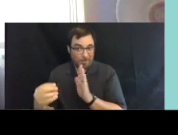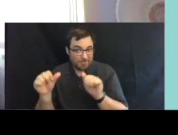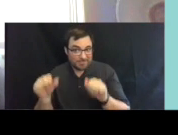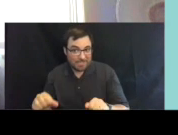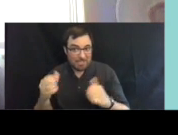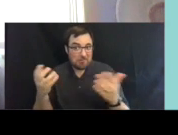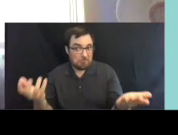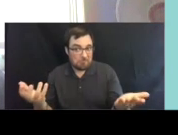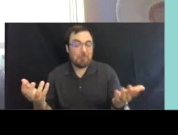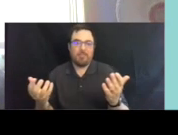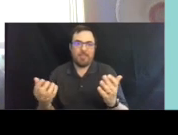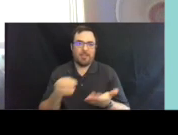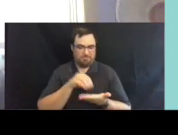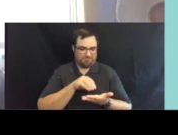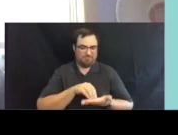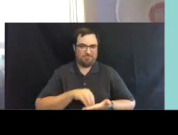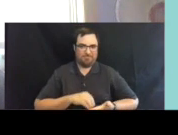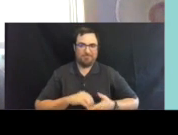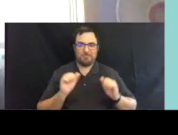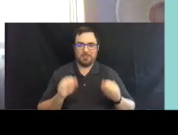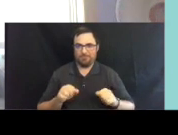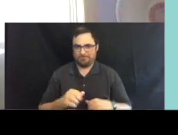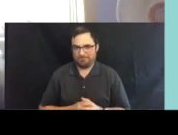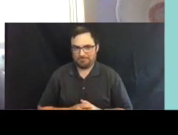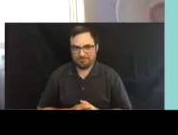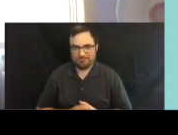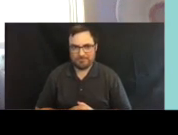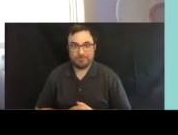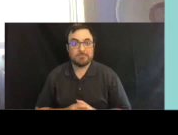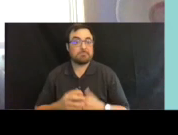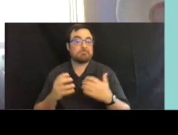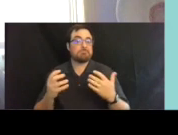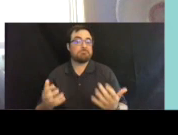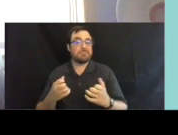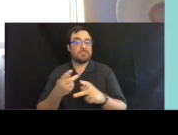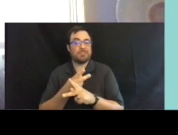duration. So he's practicing that skill. Discrimination of words that